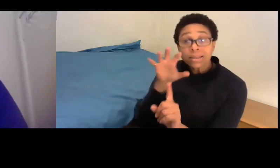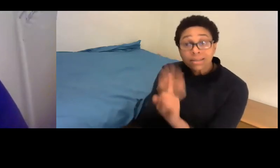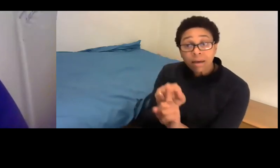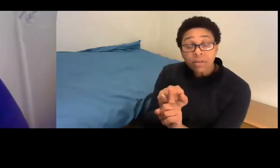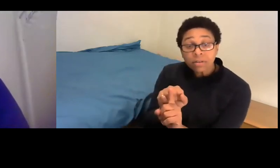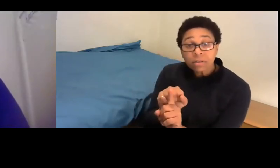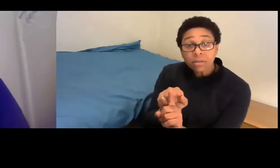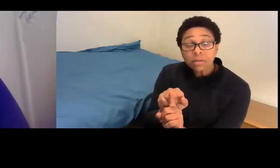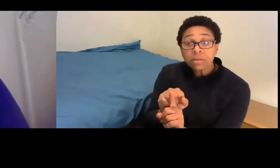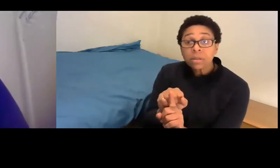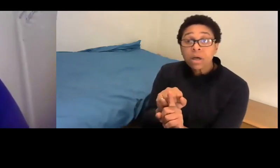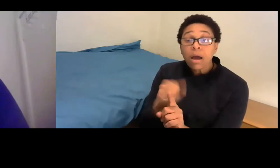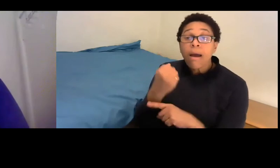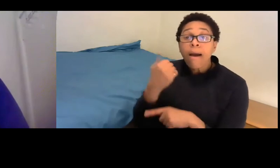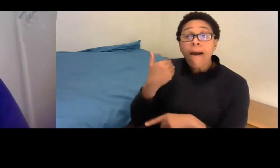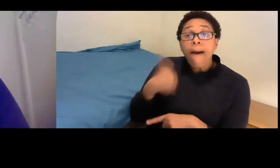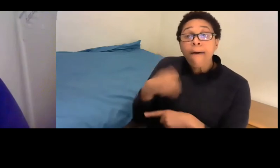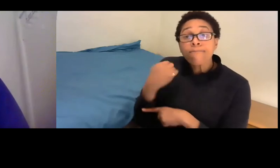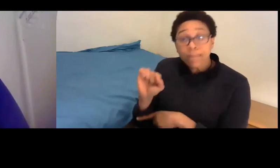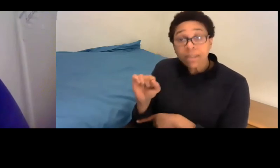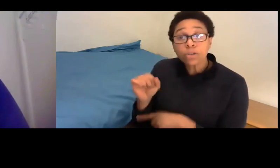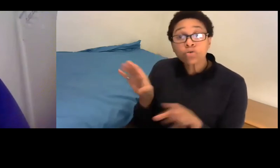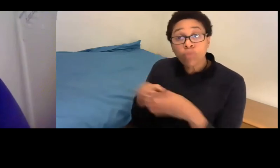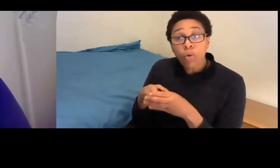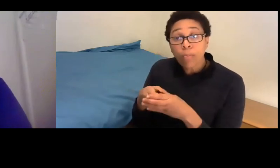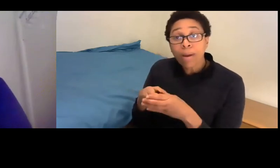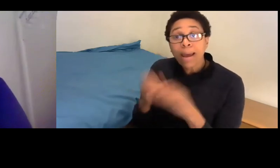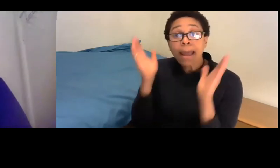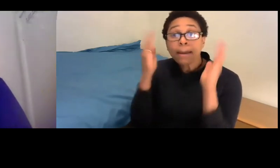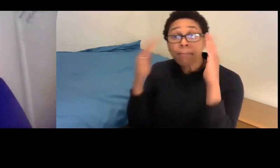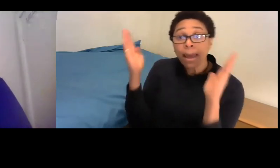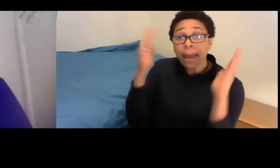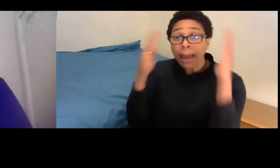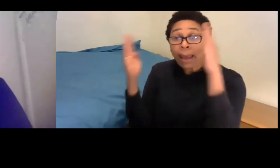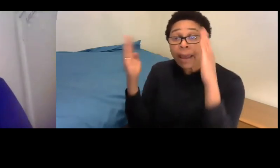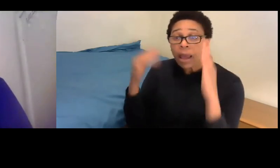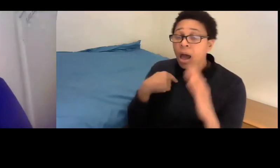Islamic feminists. And just discovering their work was a